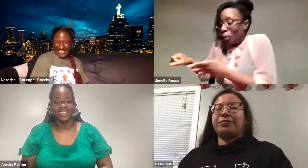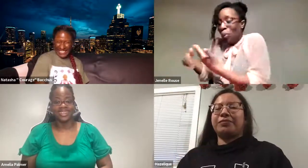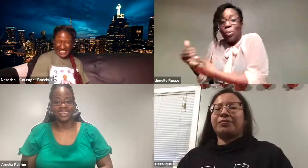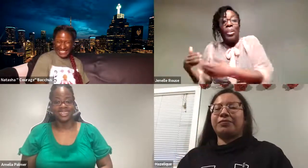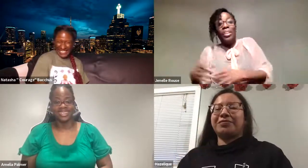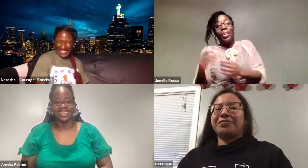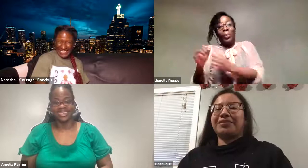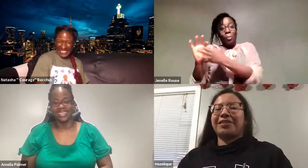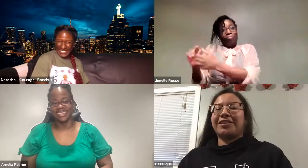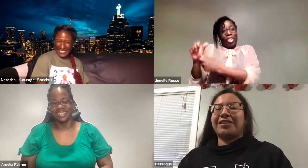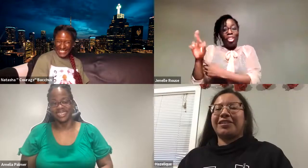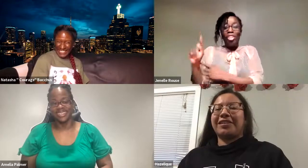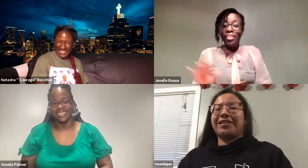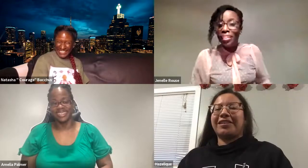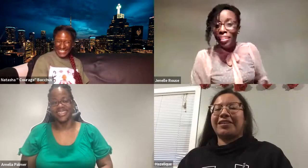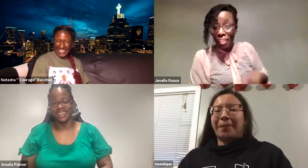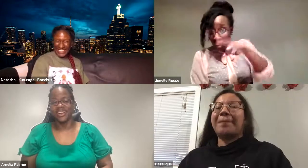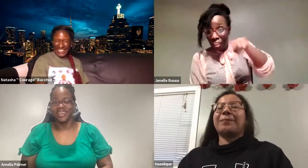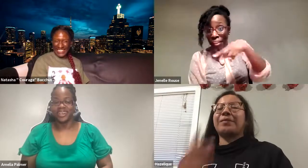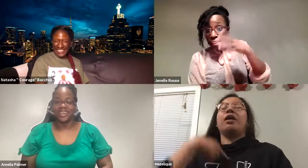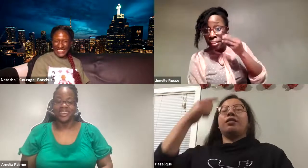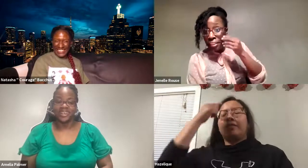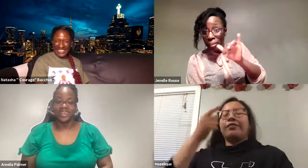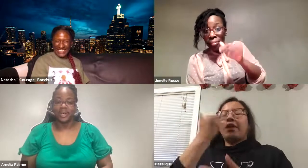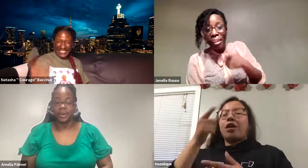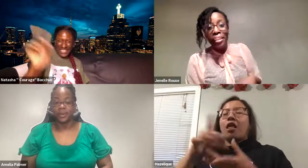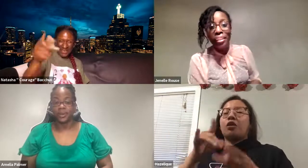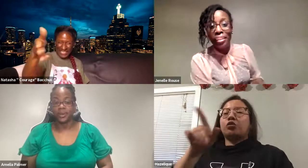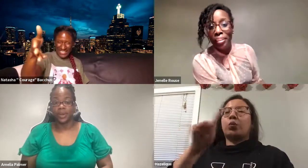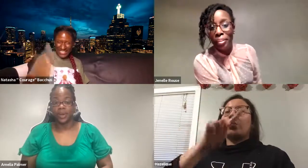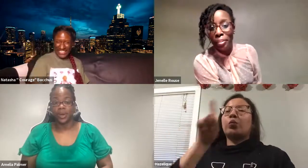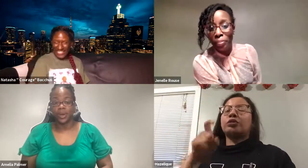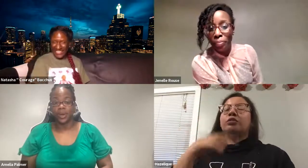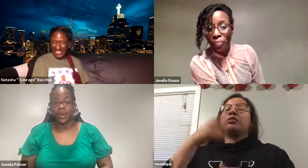i'm just going to do language. it's impossible. they are each other. what about you guys